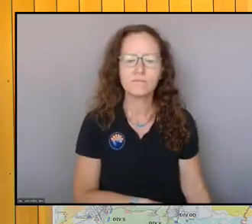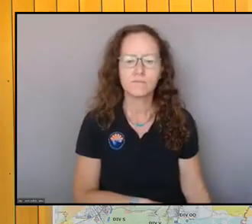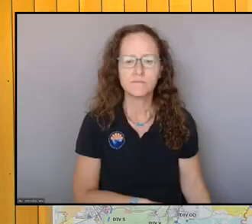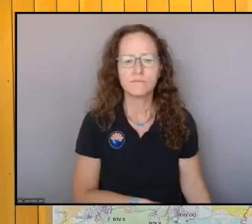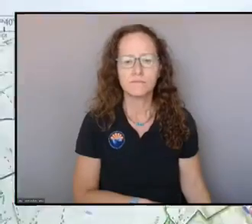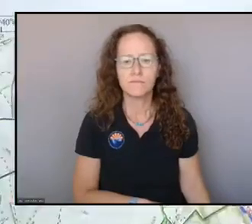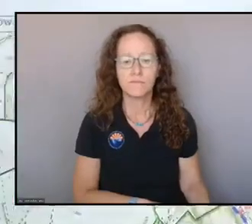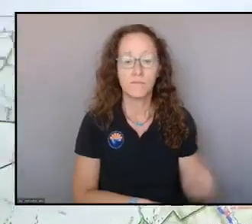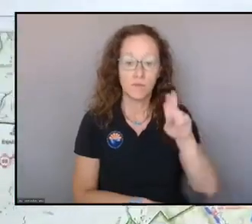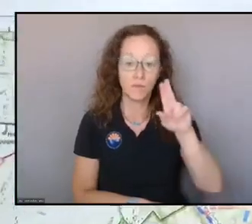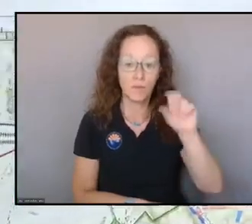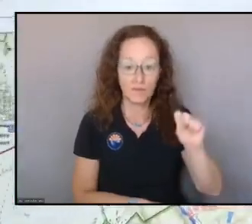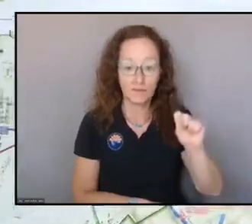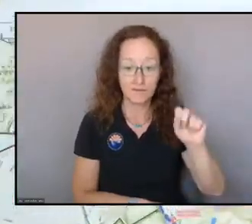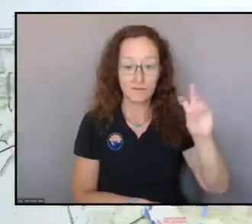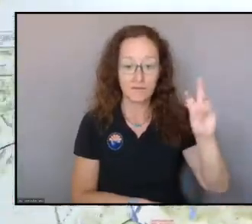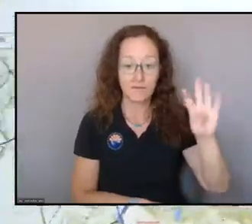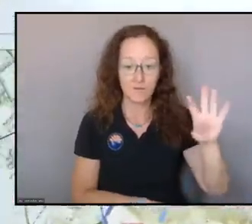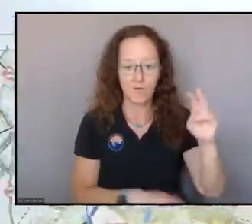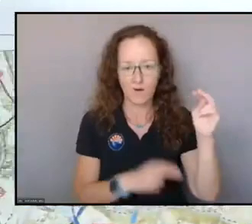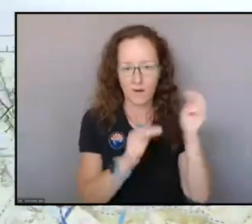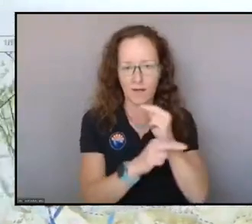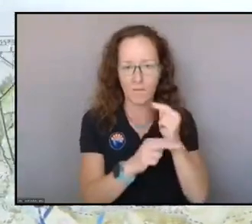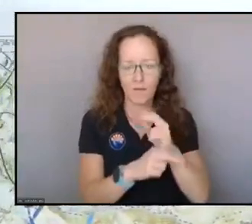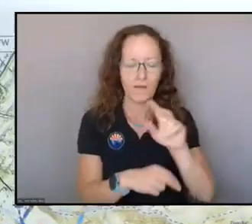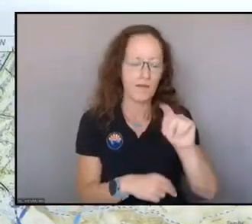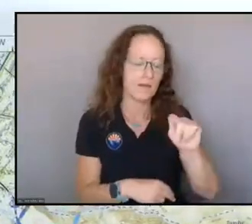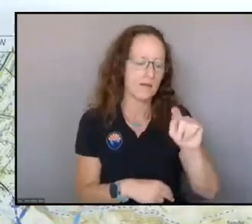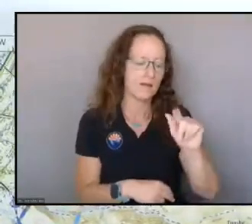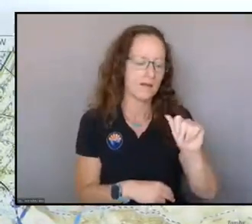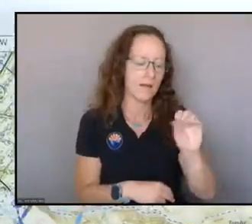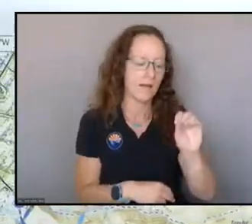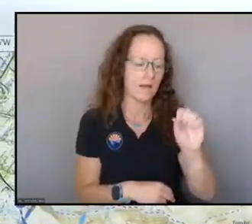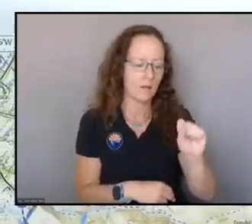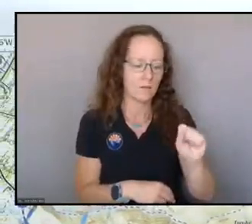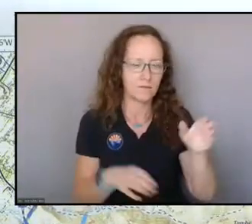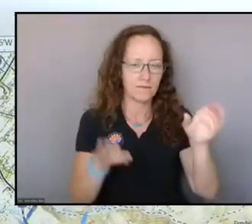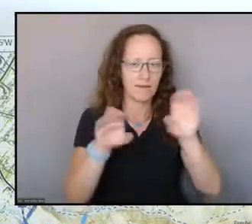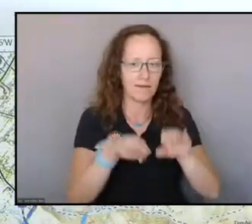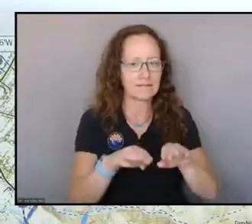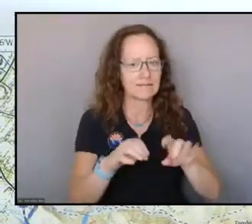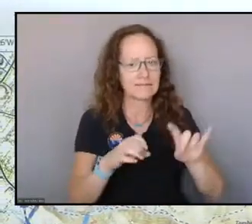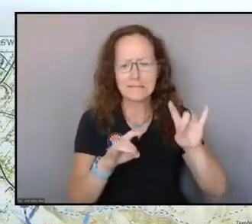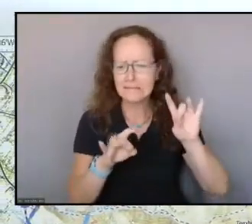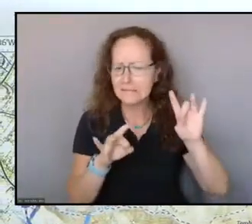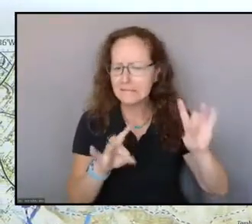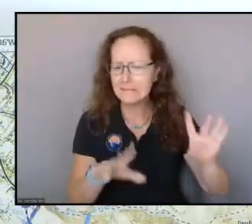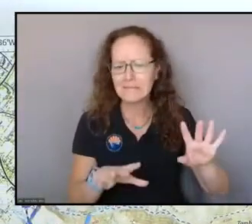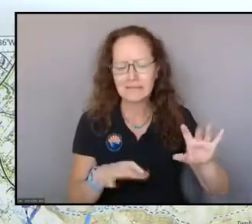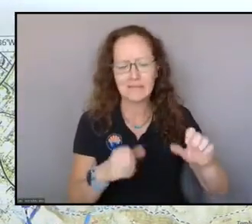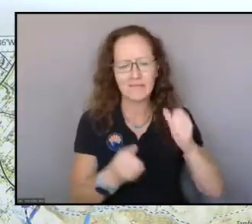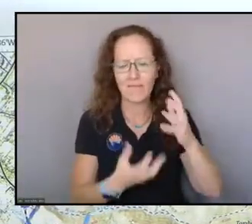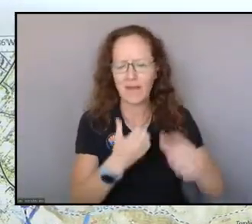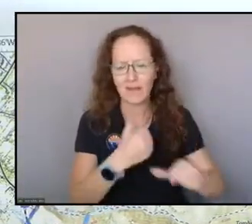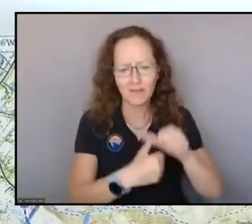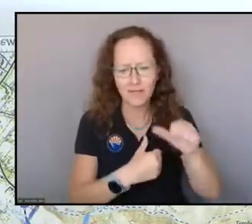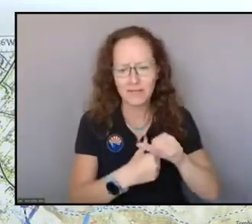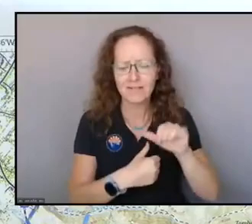THIS IS U.S. 64 IN TAOS CANYON. THIS IS EXTREME FIRE RISK. THIS IS A UNITED STATES HIGHWAY.